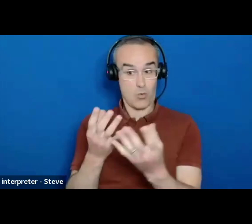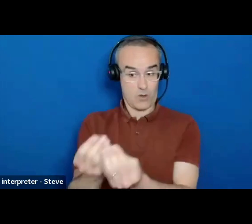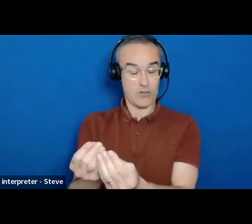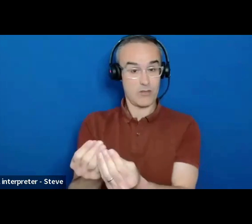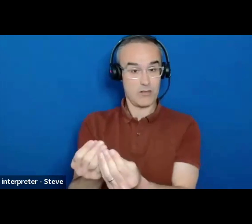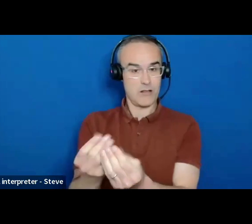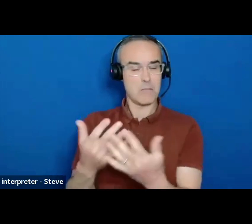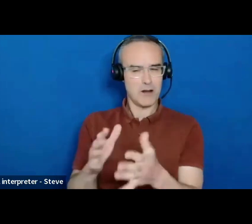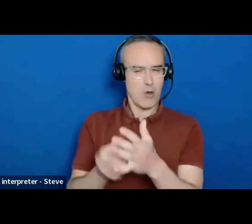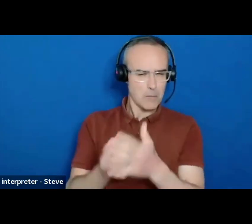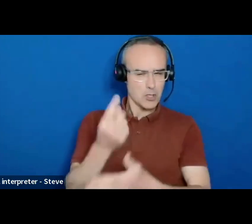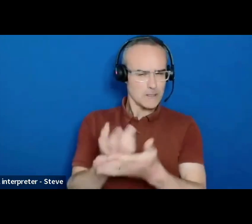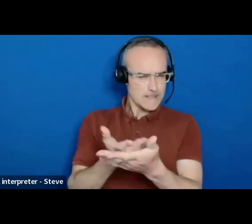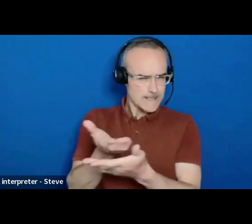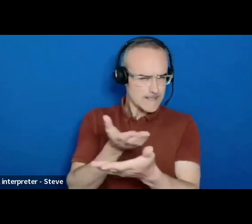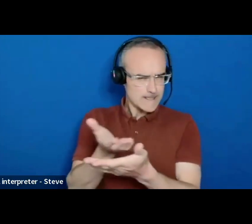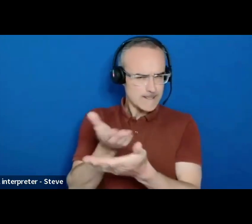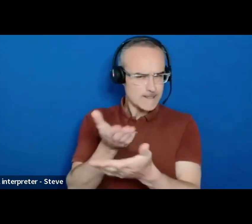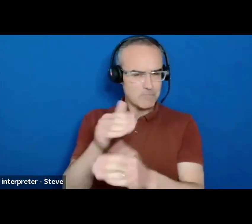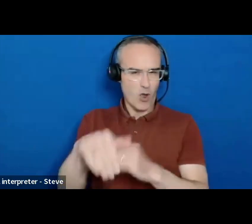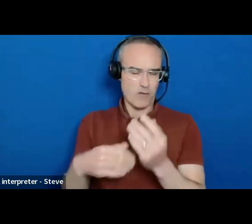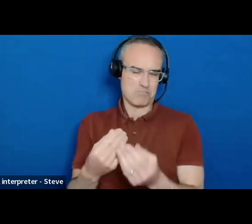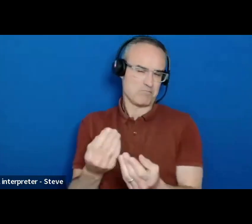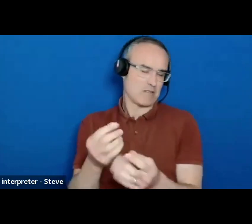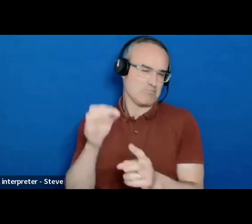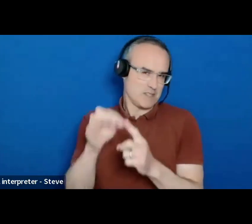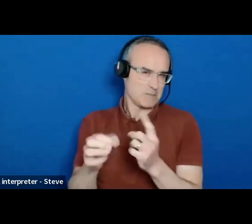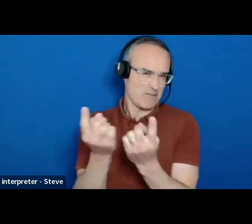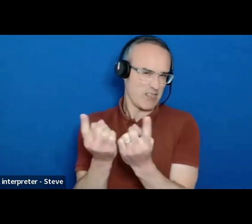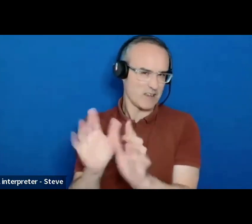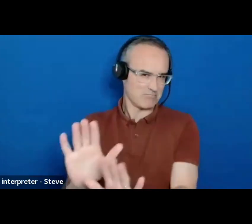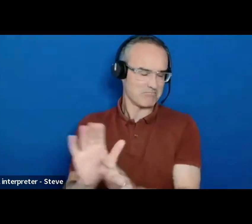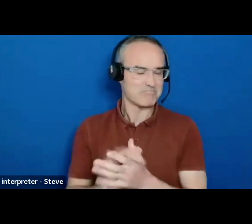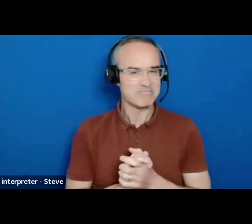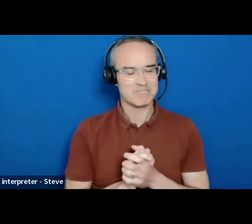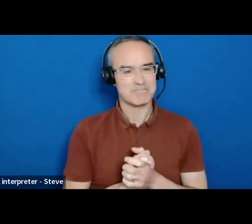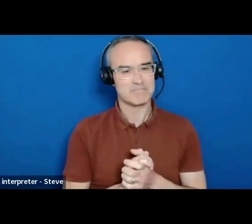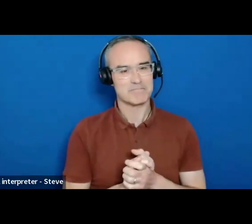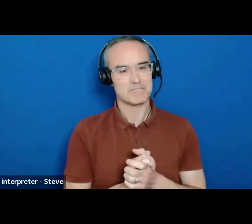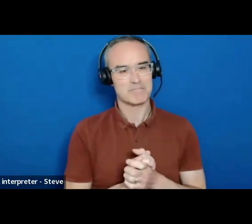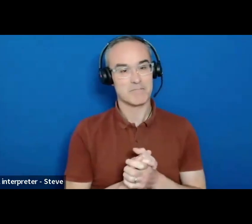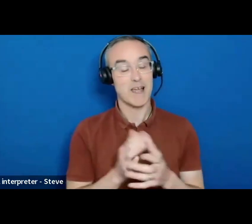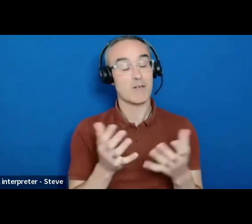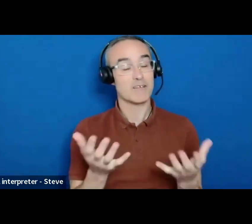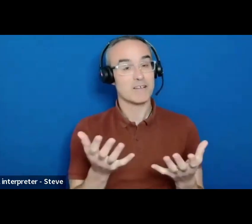to her about something. So the question is, even though there's quite a time commitment,